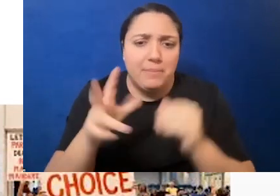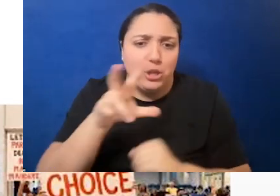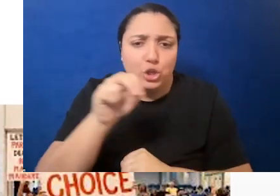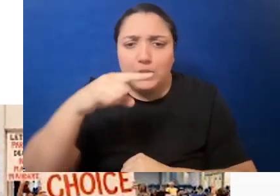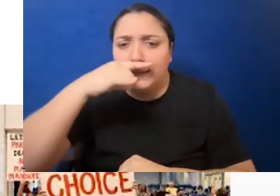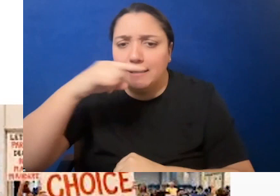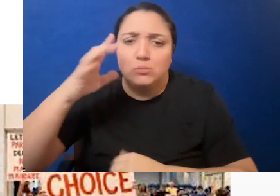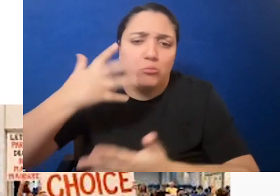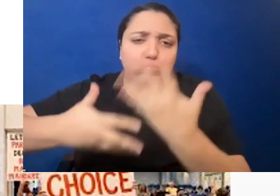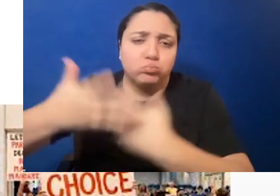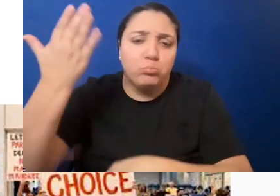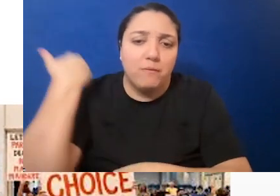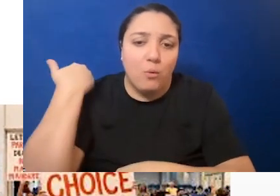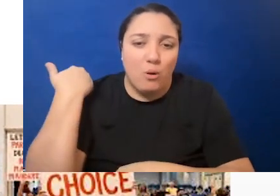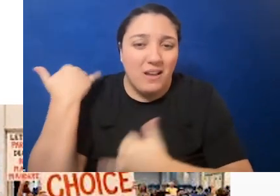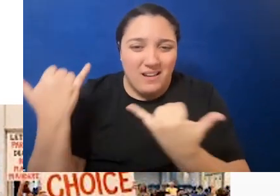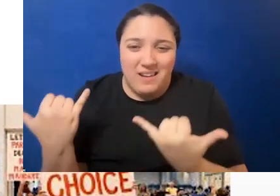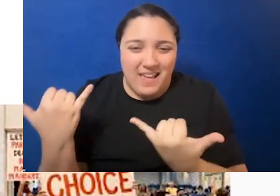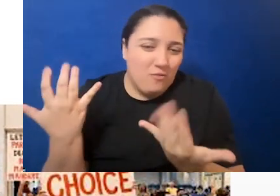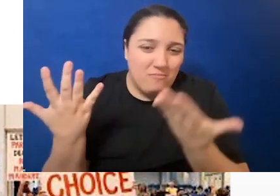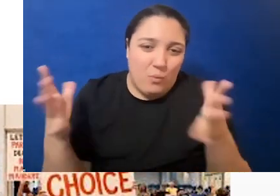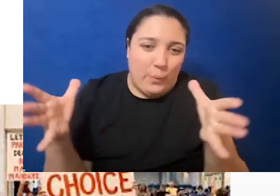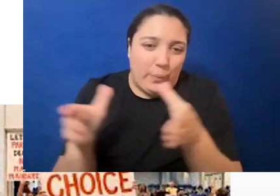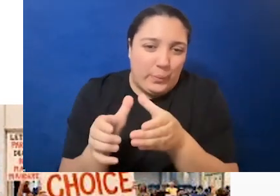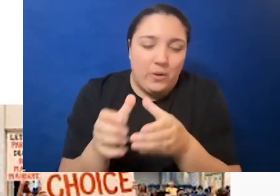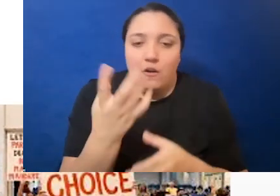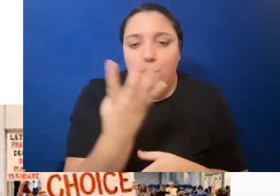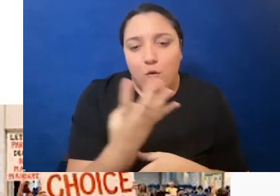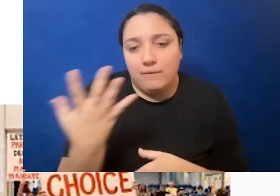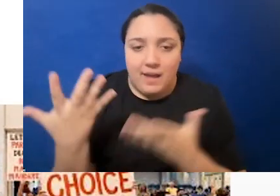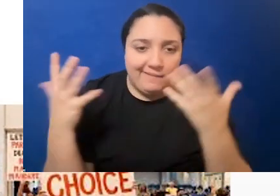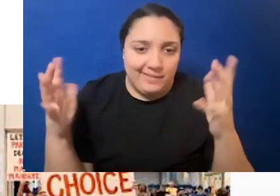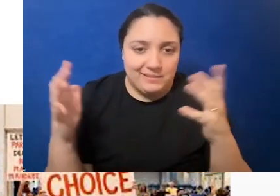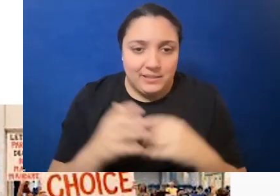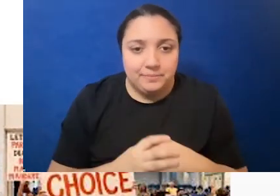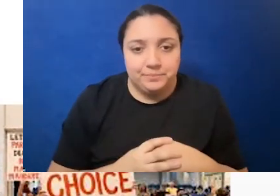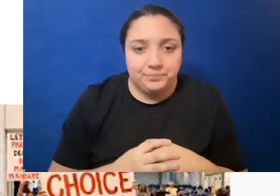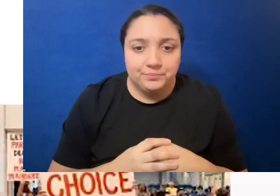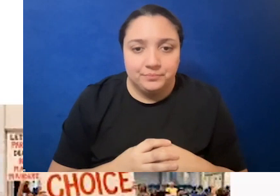SO MAYBE 30 KIDS HUNG OUT BEFORE AND NOW YOU HAVE FOUR OR FIVE.